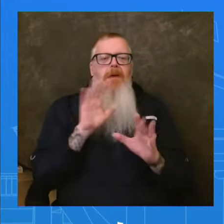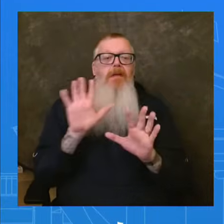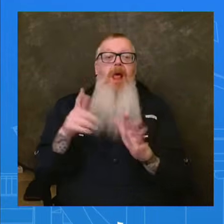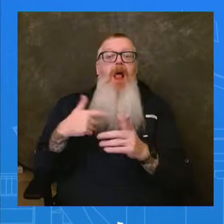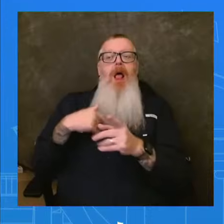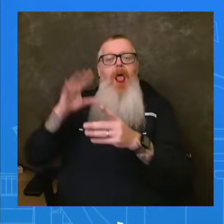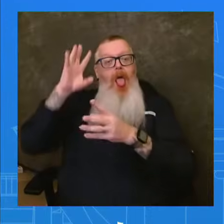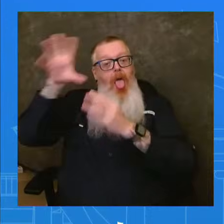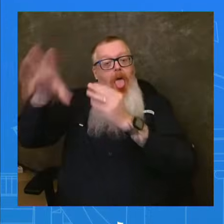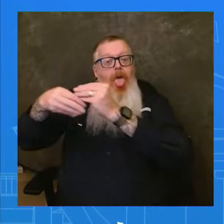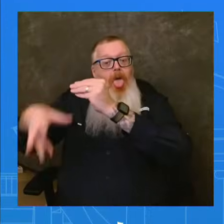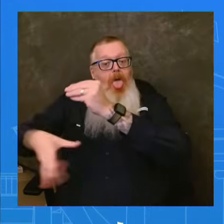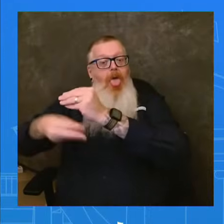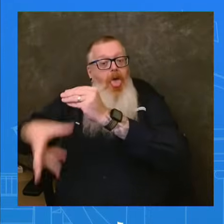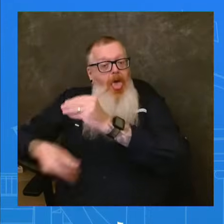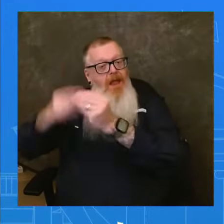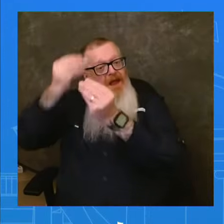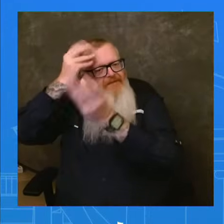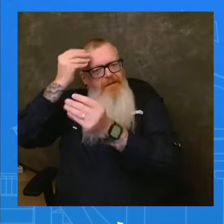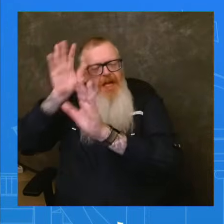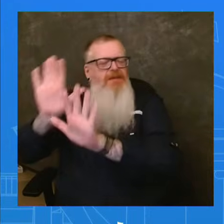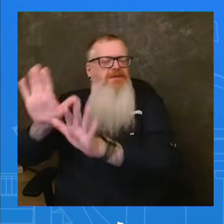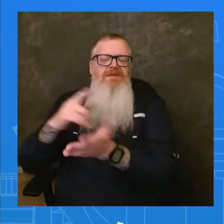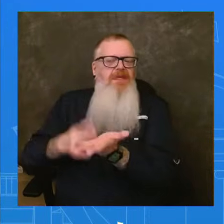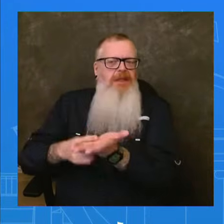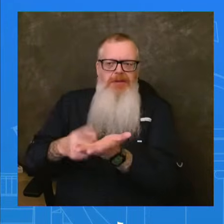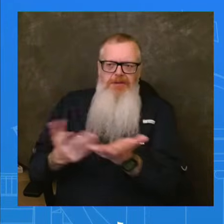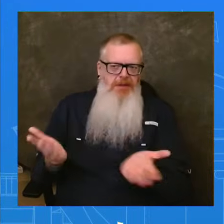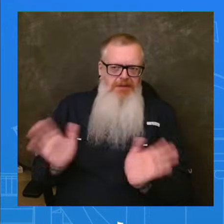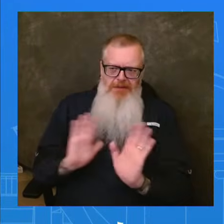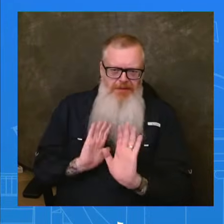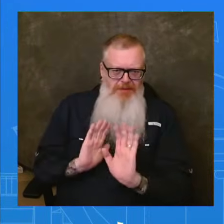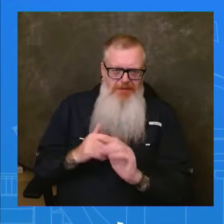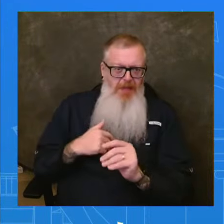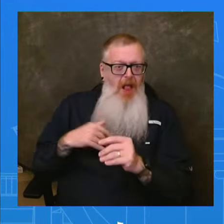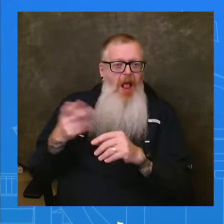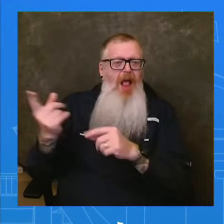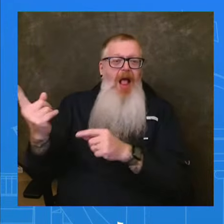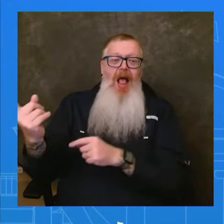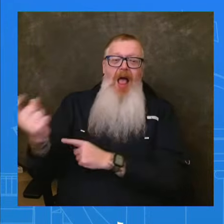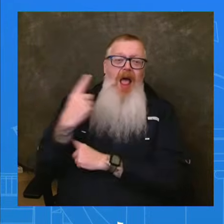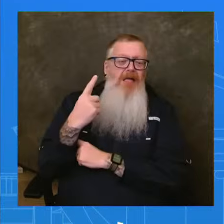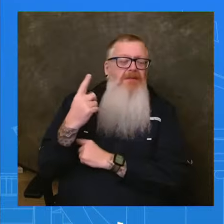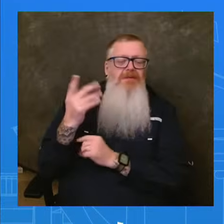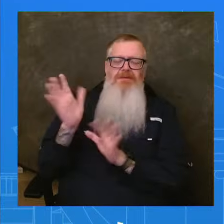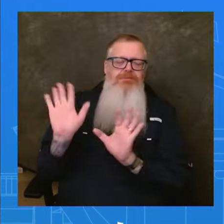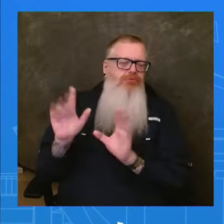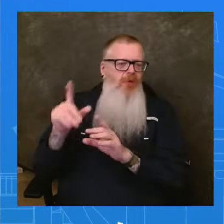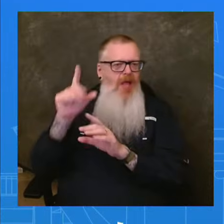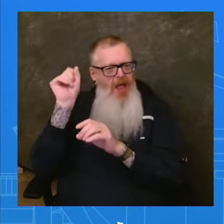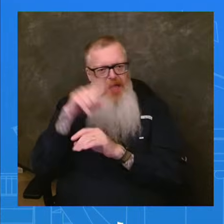That has been asked of the president; that has been asked of us last week. What I can say is that we've had discussions.